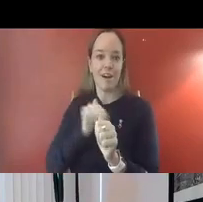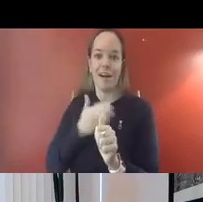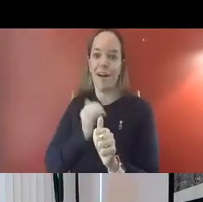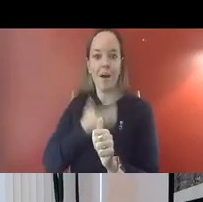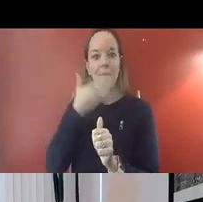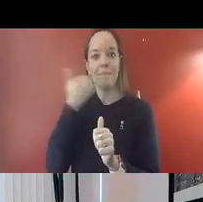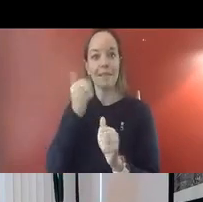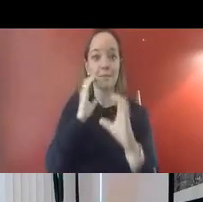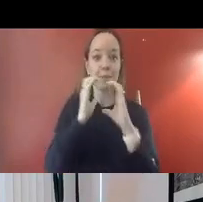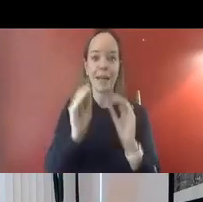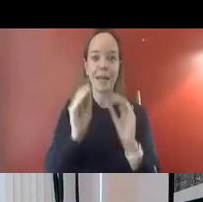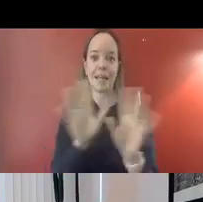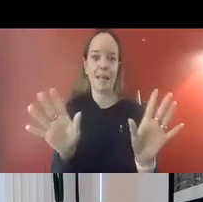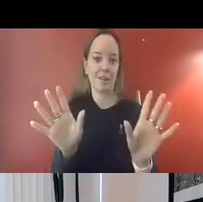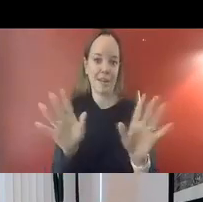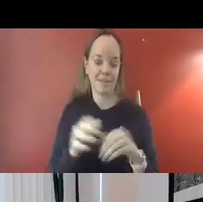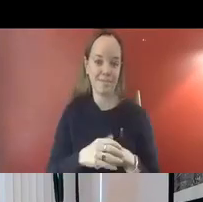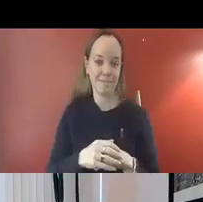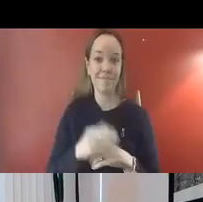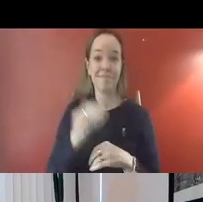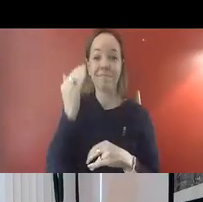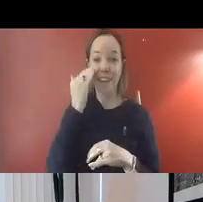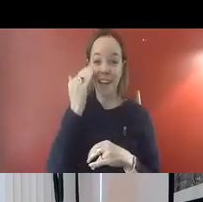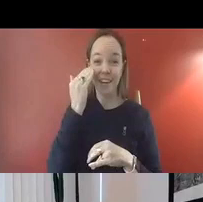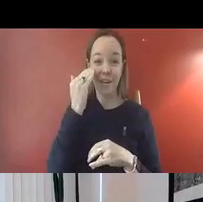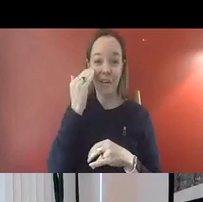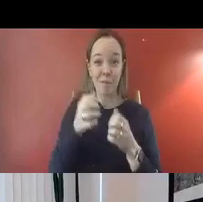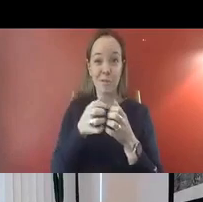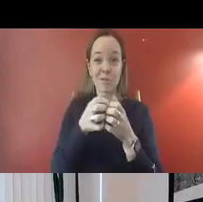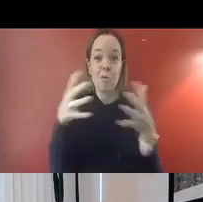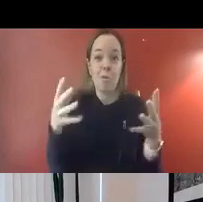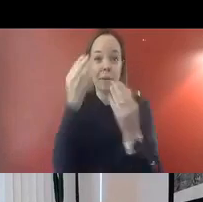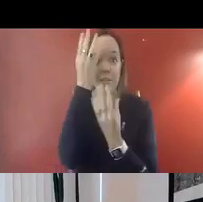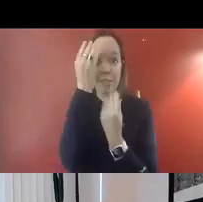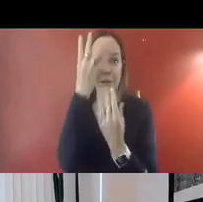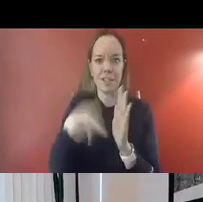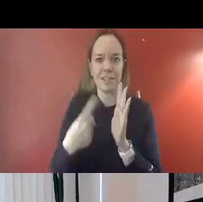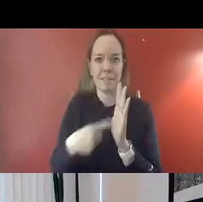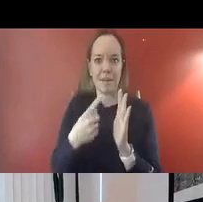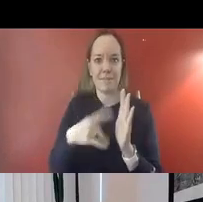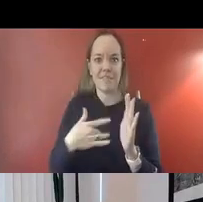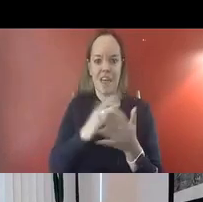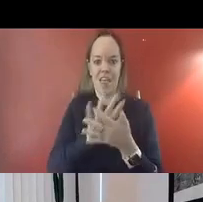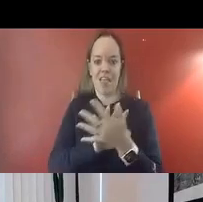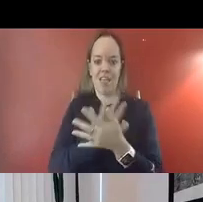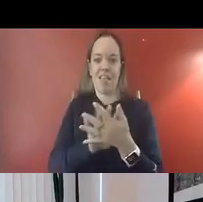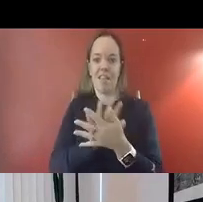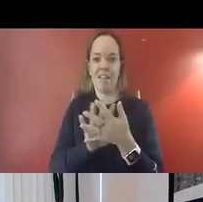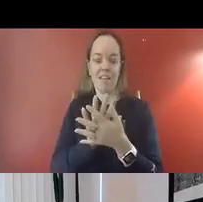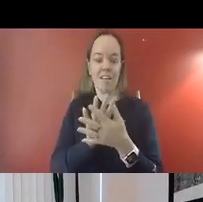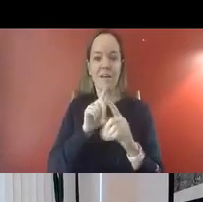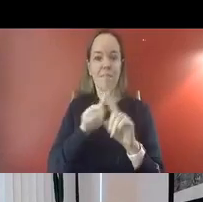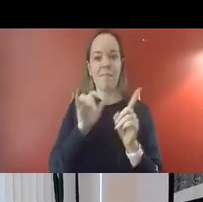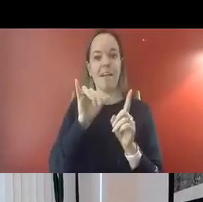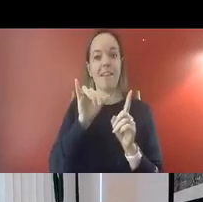information coming from everywhere isn't communicate clearly even though the always that clear. Because this causes a information coming from everywhere isn't lot of anger and resentment and this is always that clear. Because this causes a